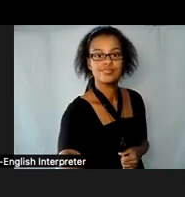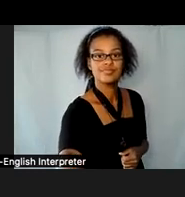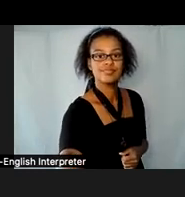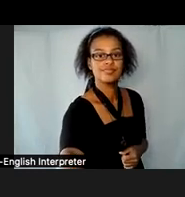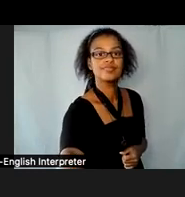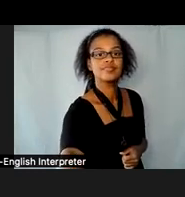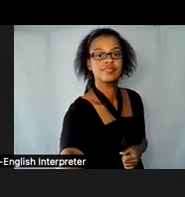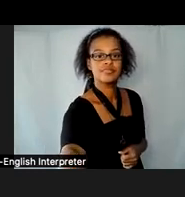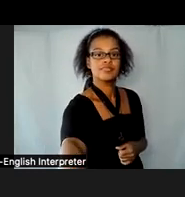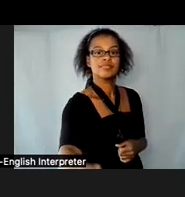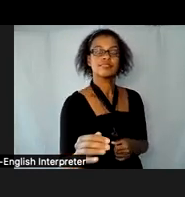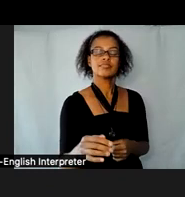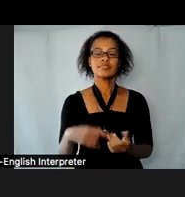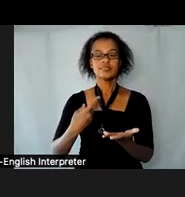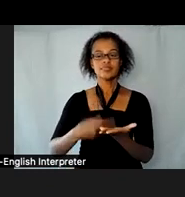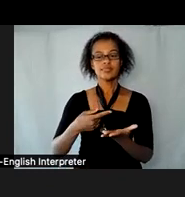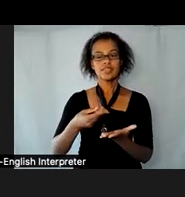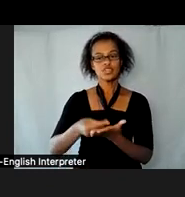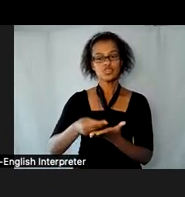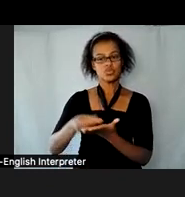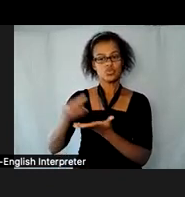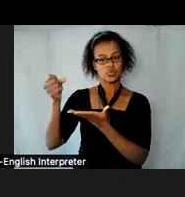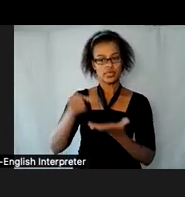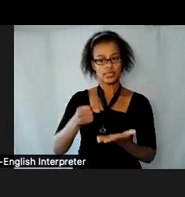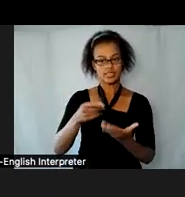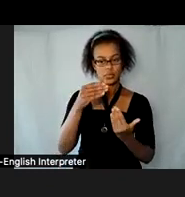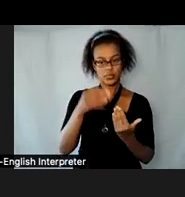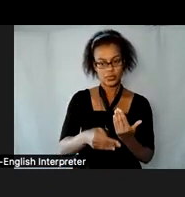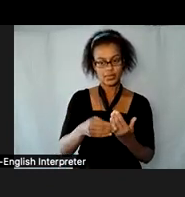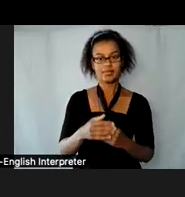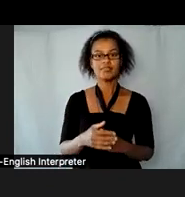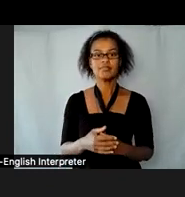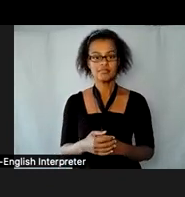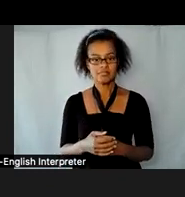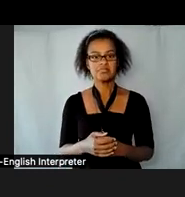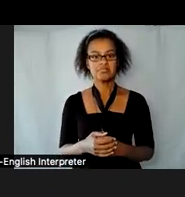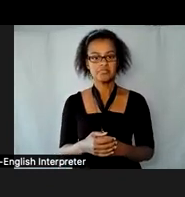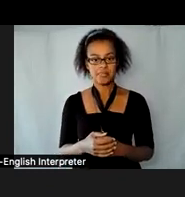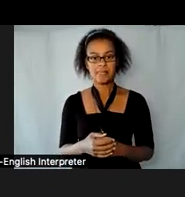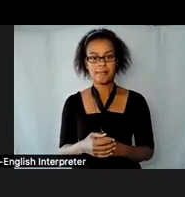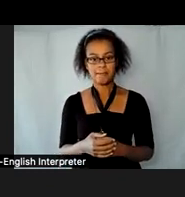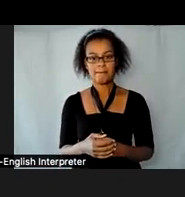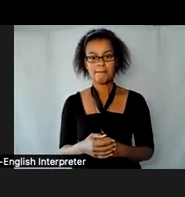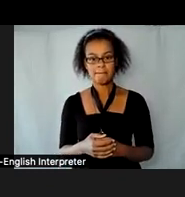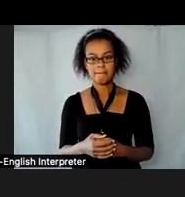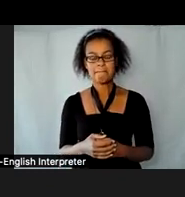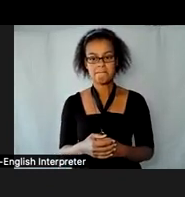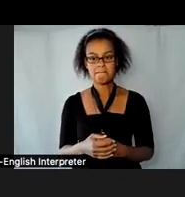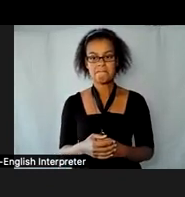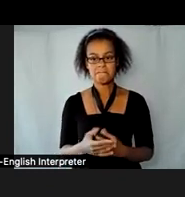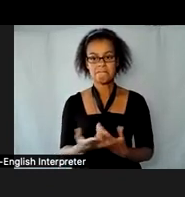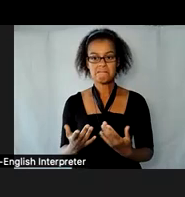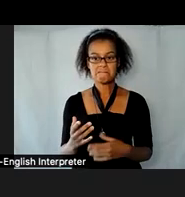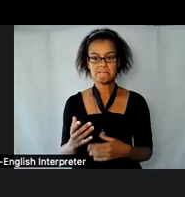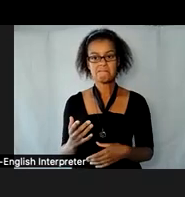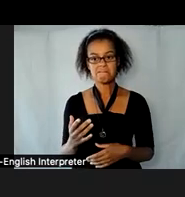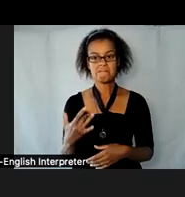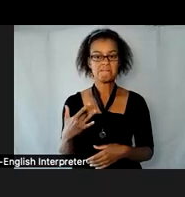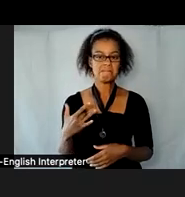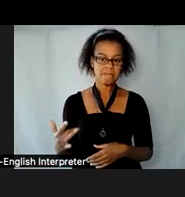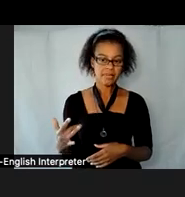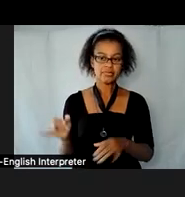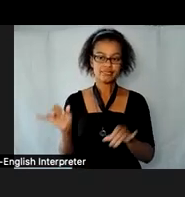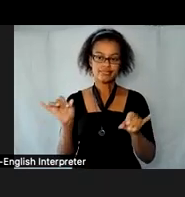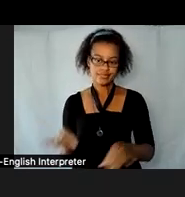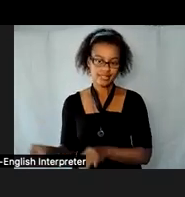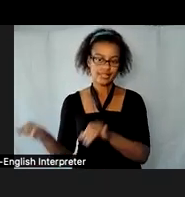And you know, the regular information that is part of it is pretty standard for DC programs.